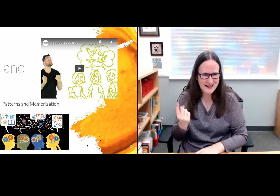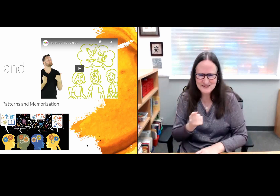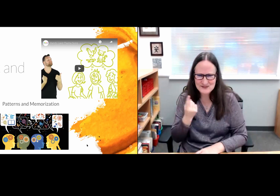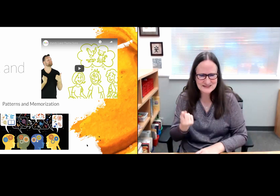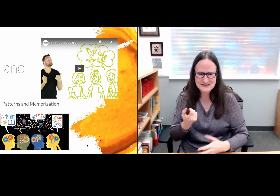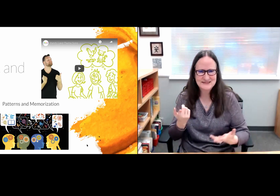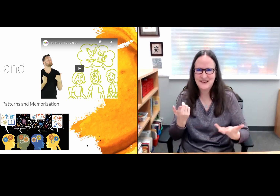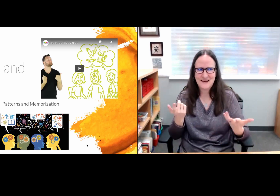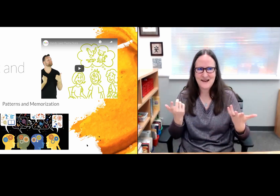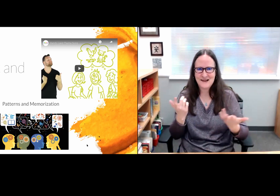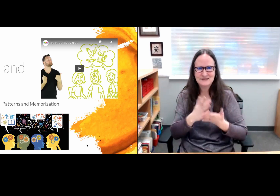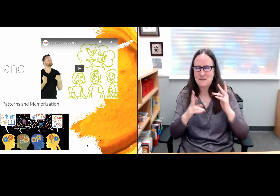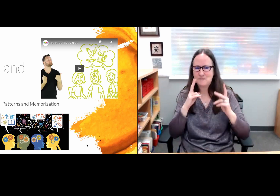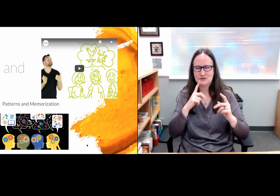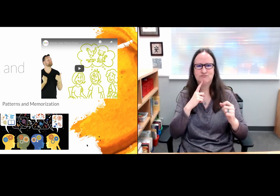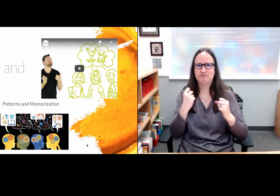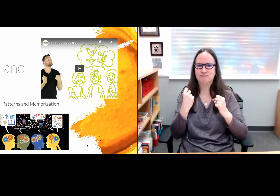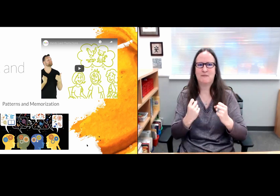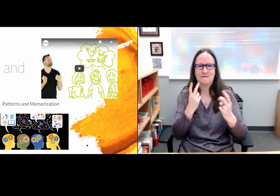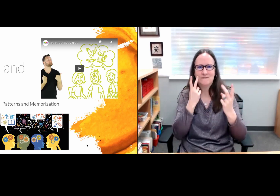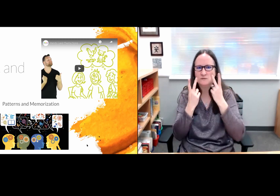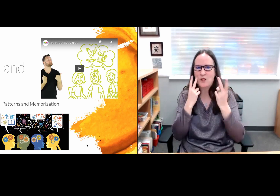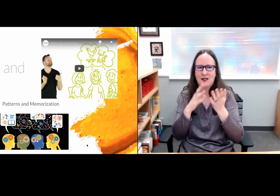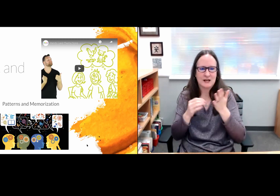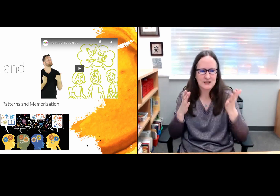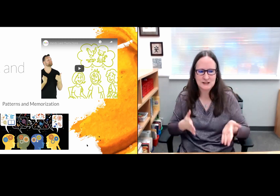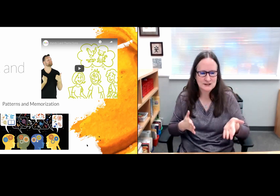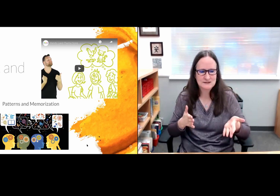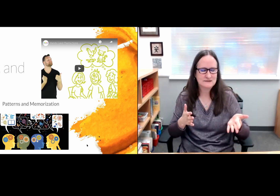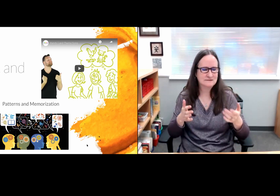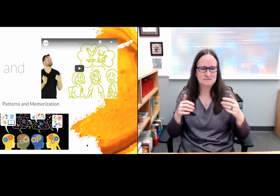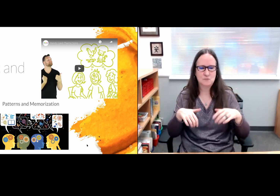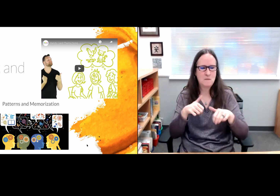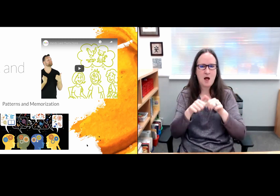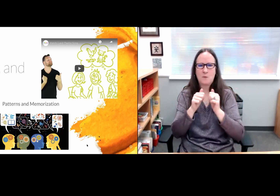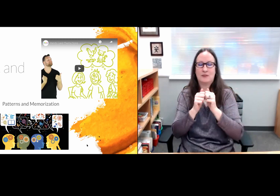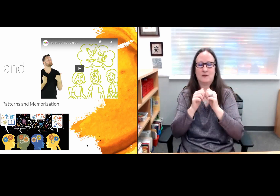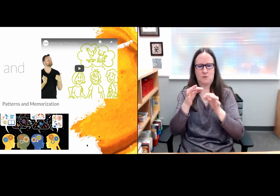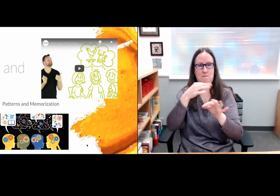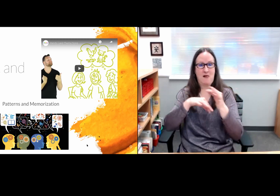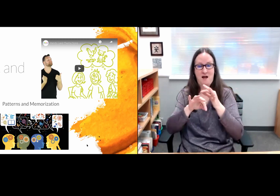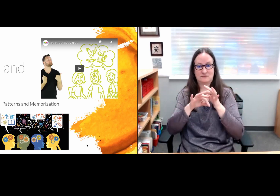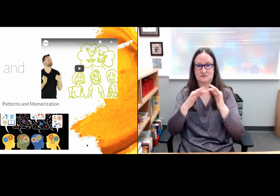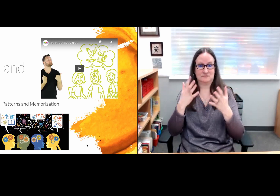sound, and that's not always the case. There are plenty of people who are visual learners.